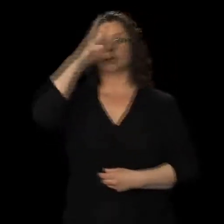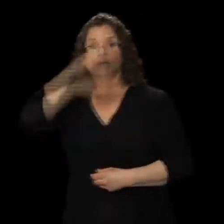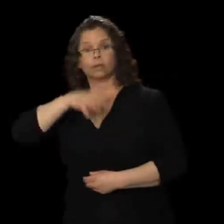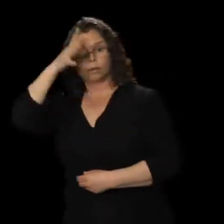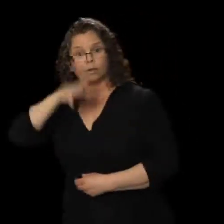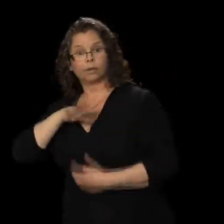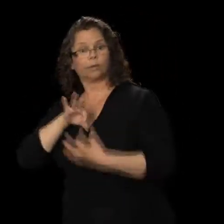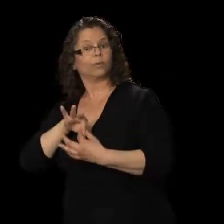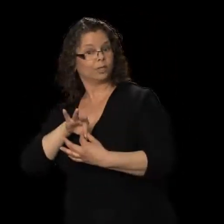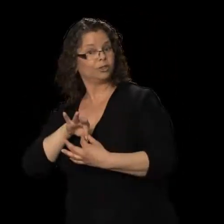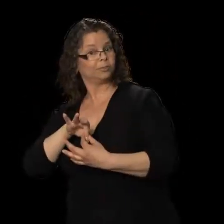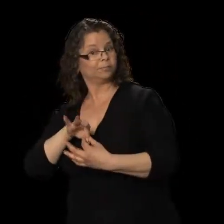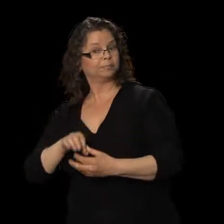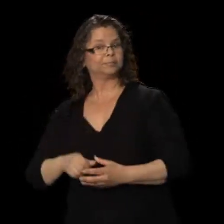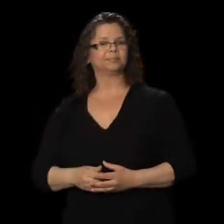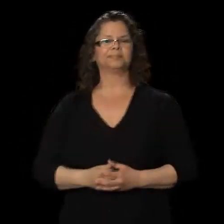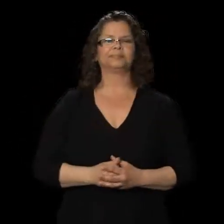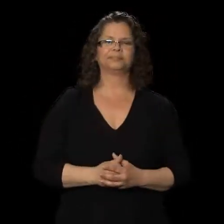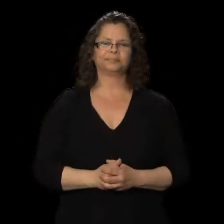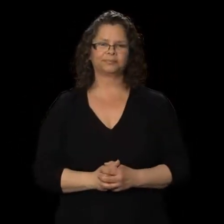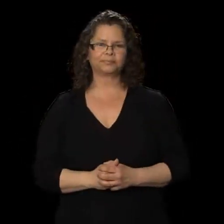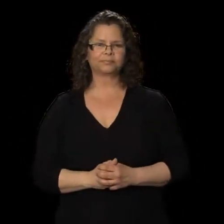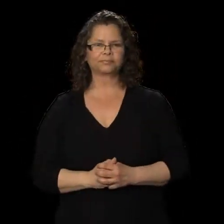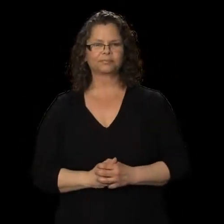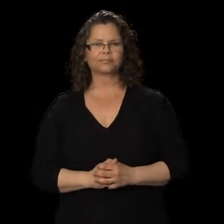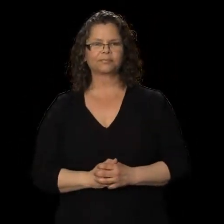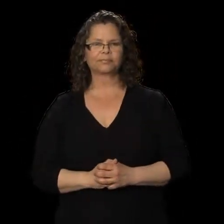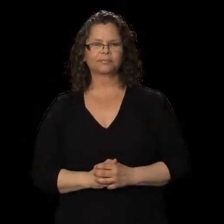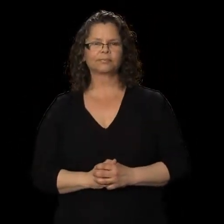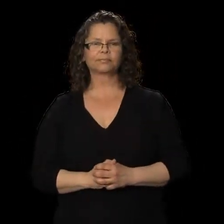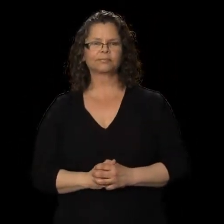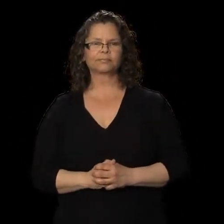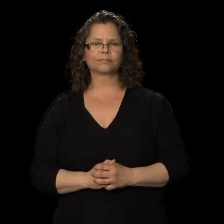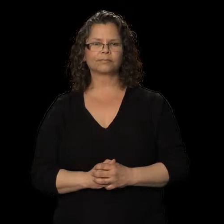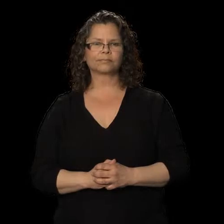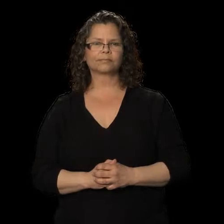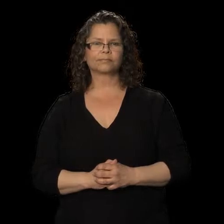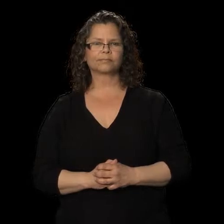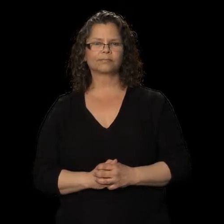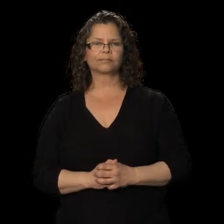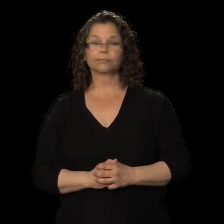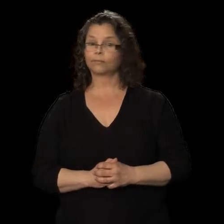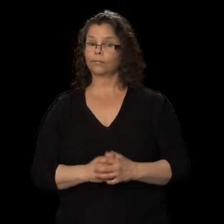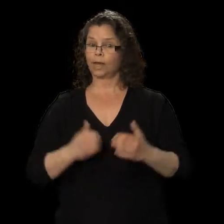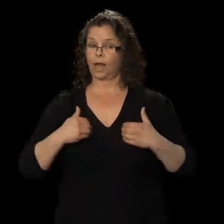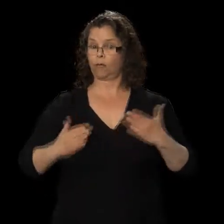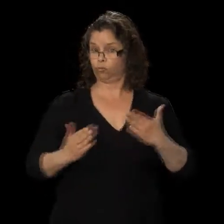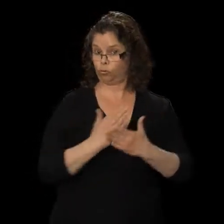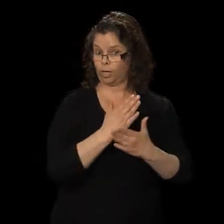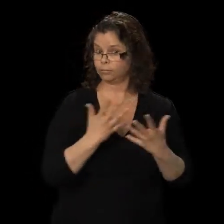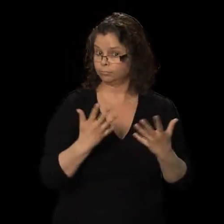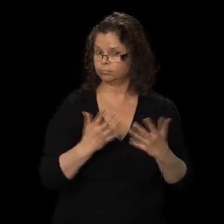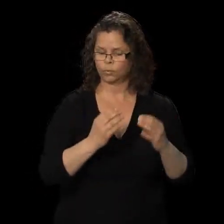This right to be free from discrimination and harassment